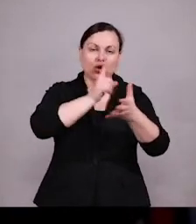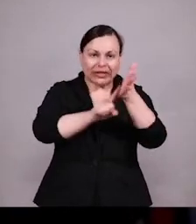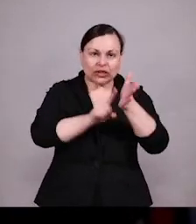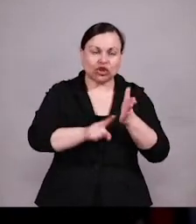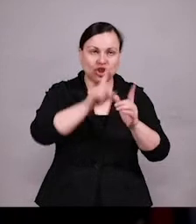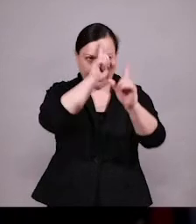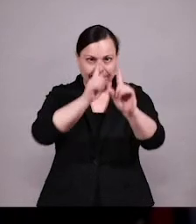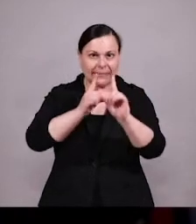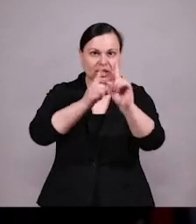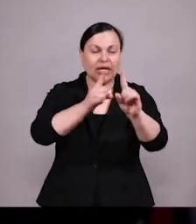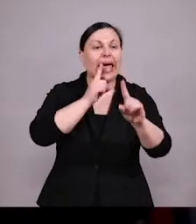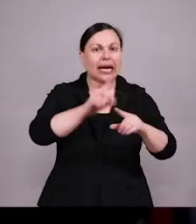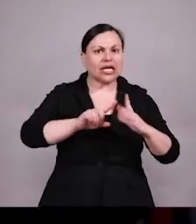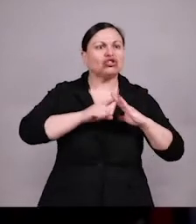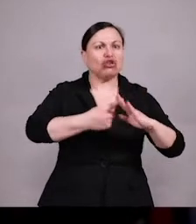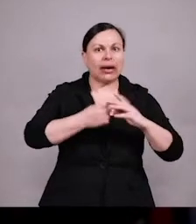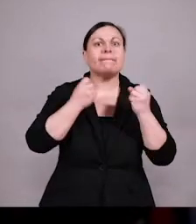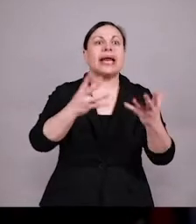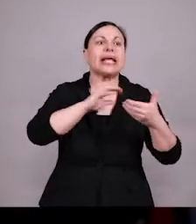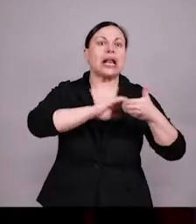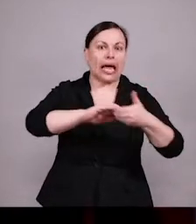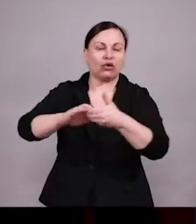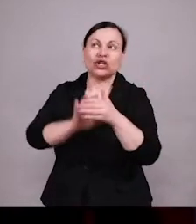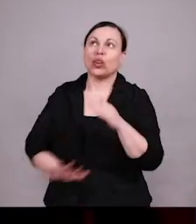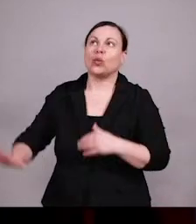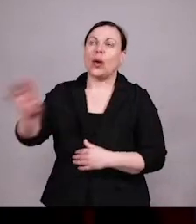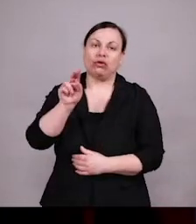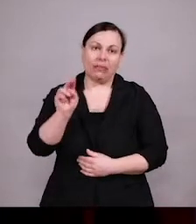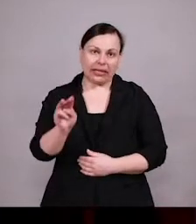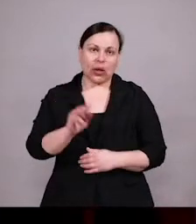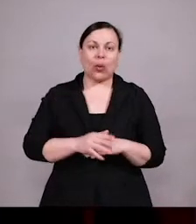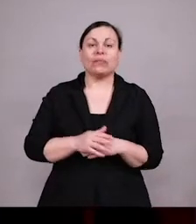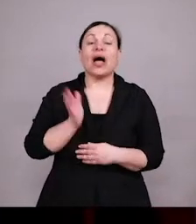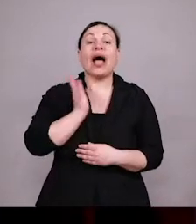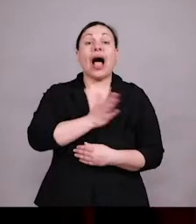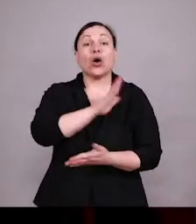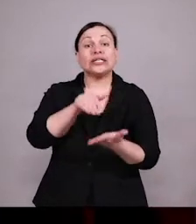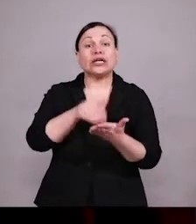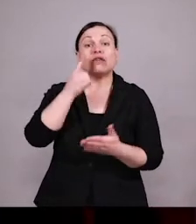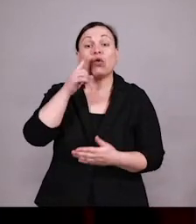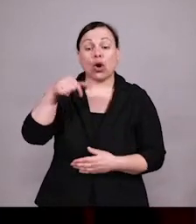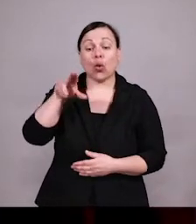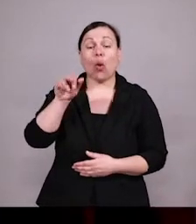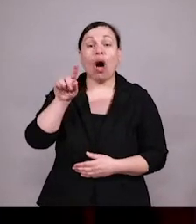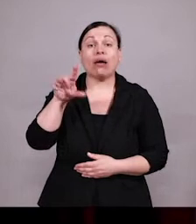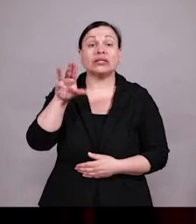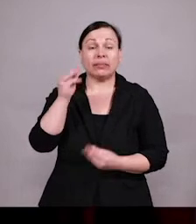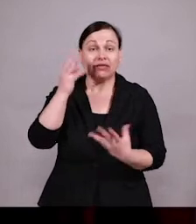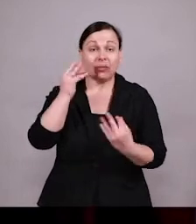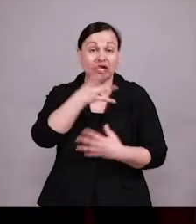launched collaborations throughout New Mexico. Our Center for Quantum Information and Control